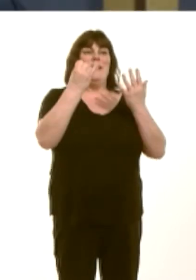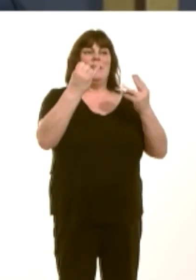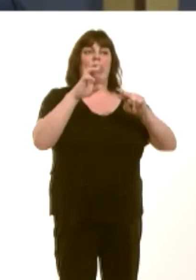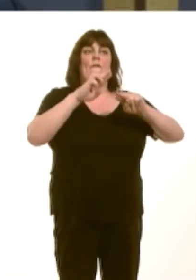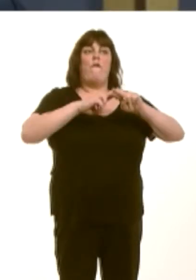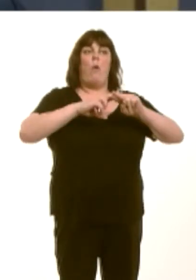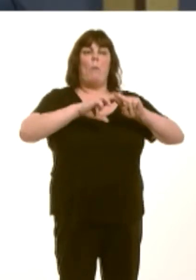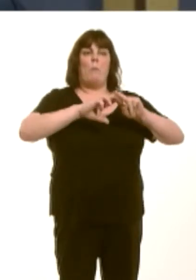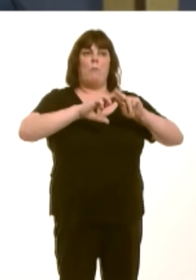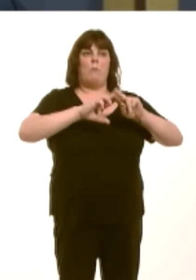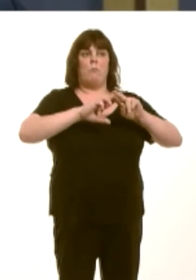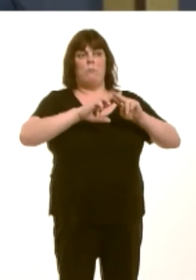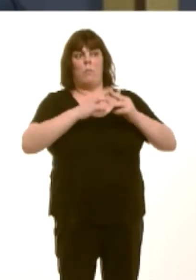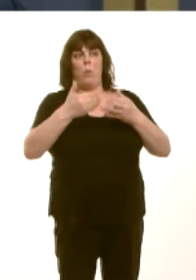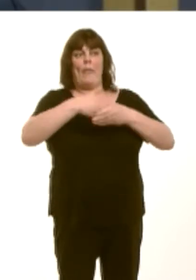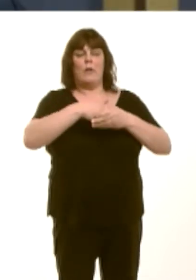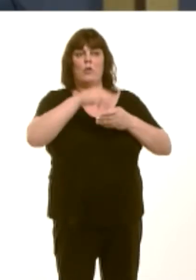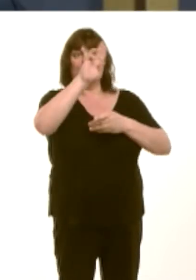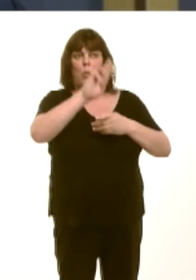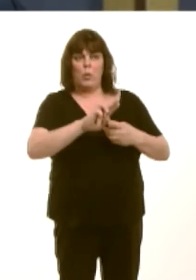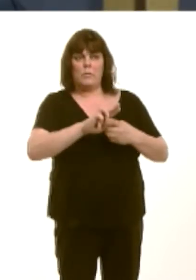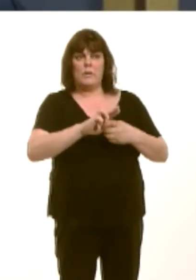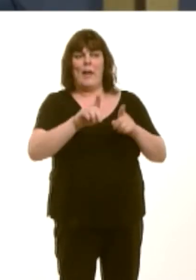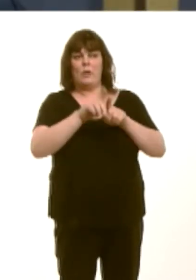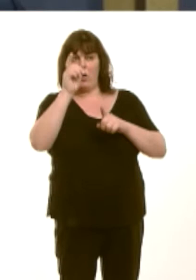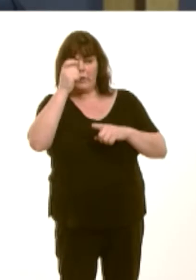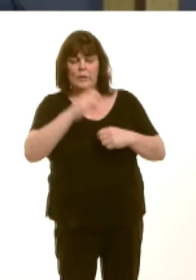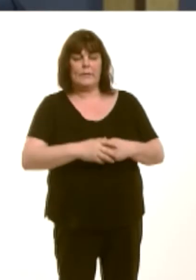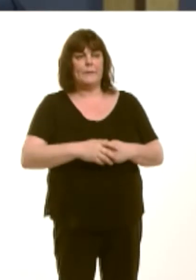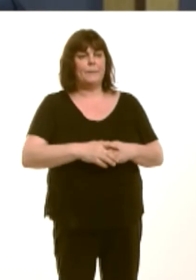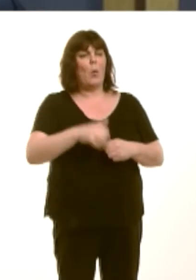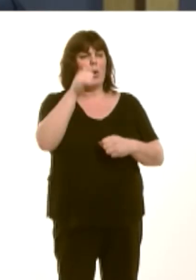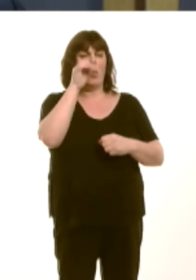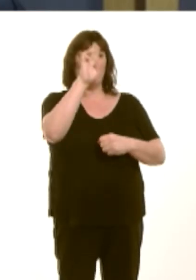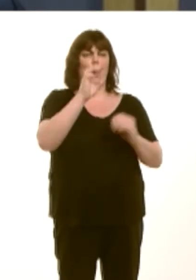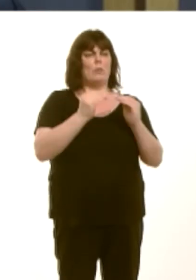Do you agree with me, First Minister, that changes driven by school standards or improving